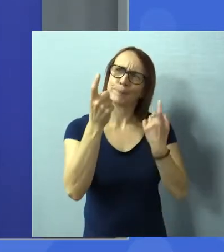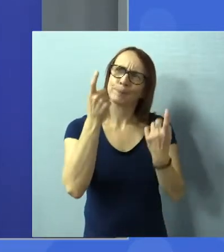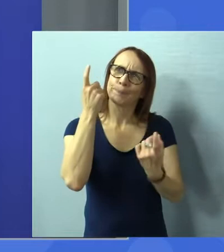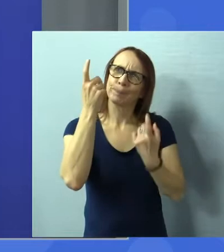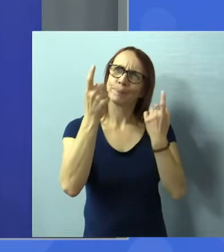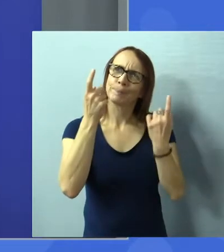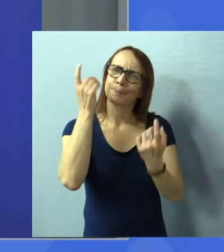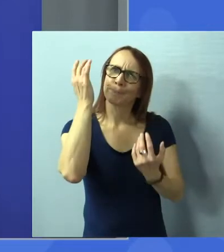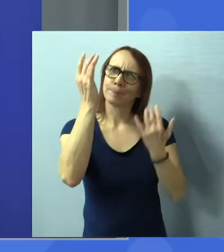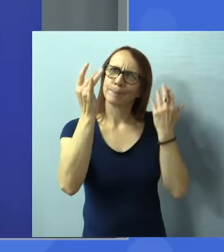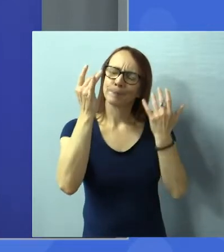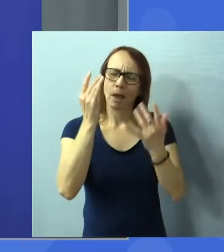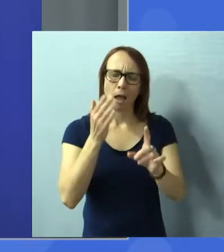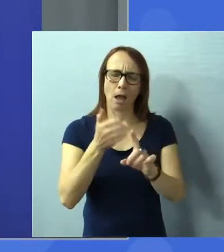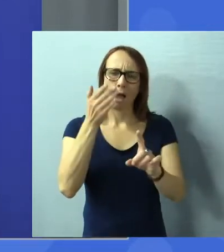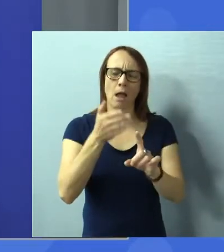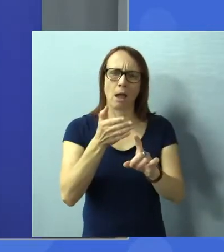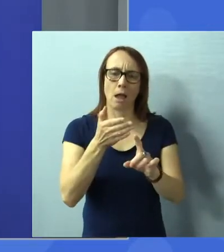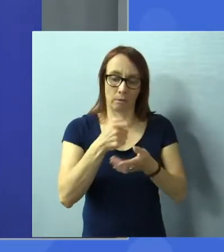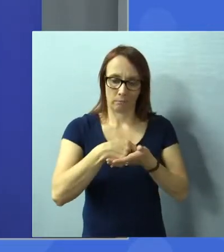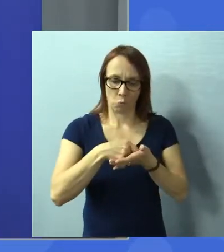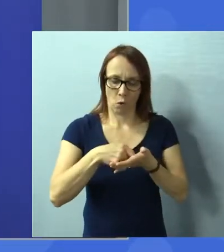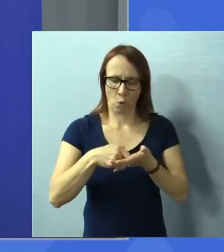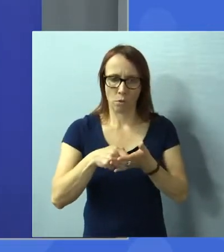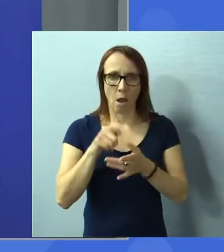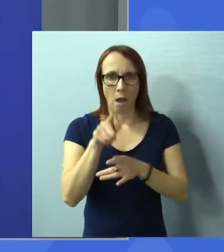that strike you and make a note of those points in whatever way is best for you